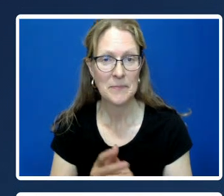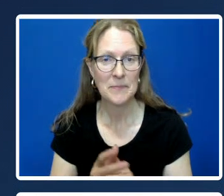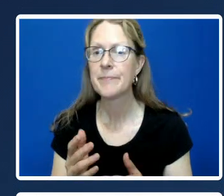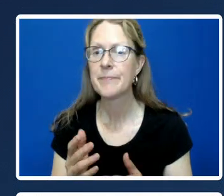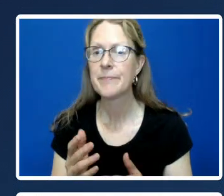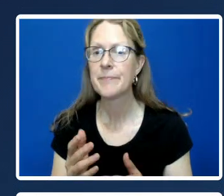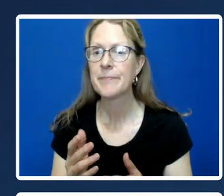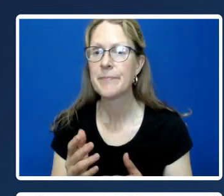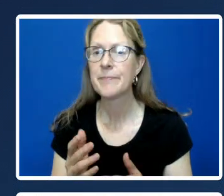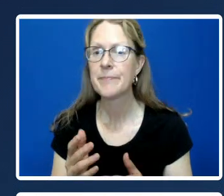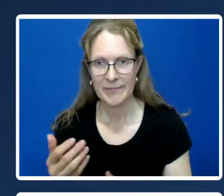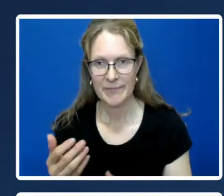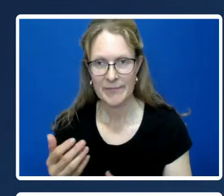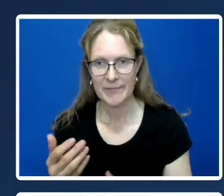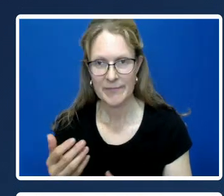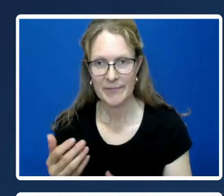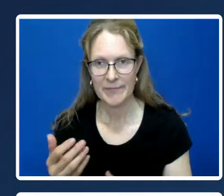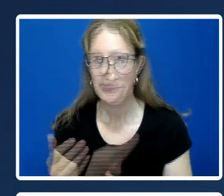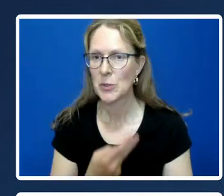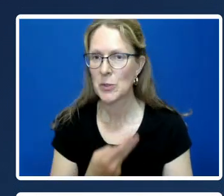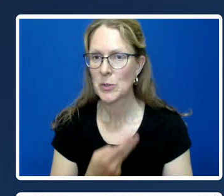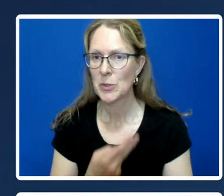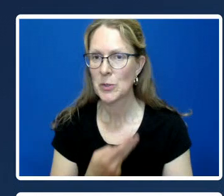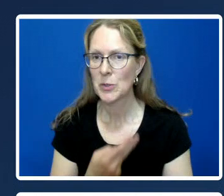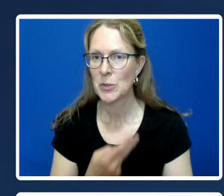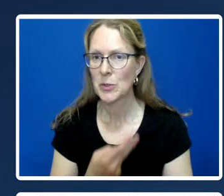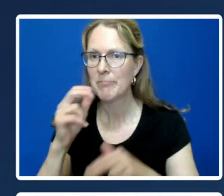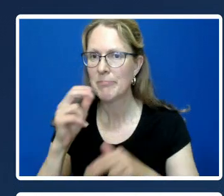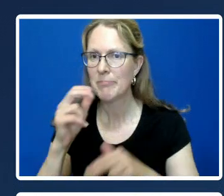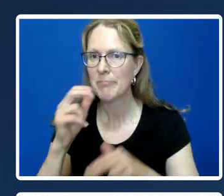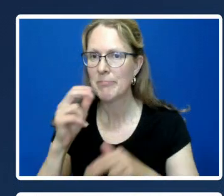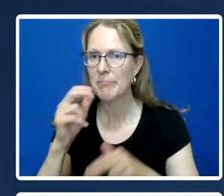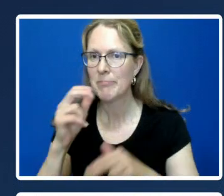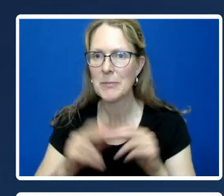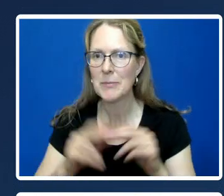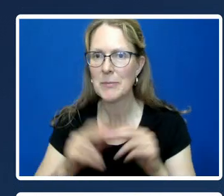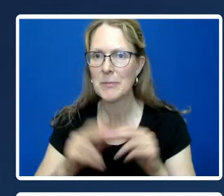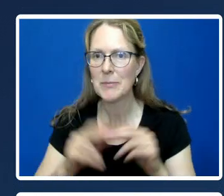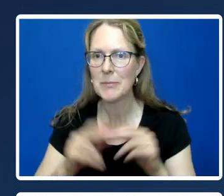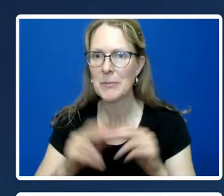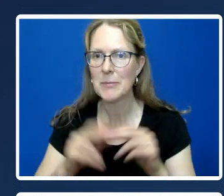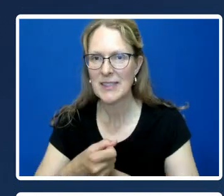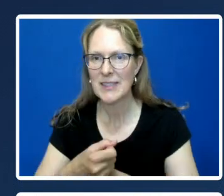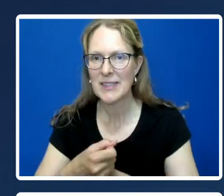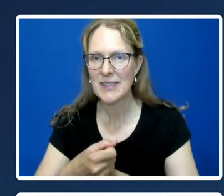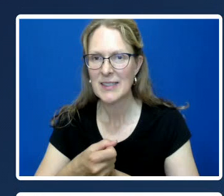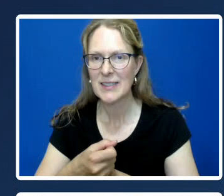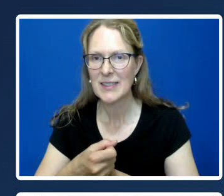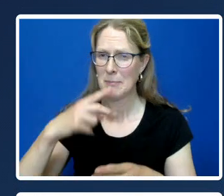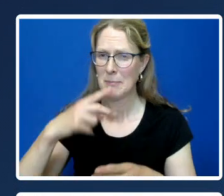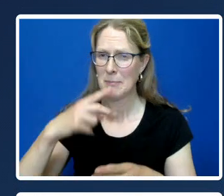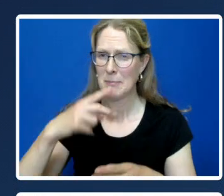think I failed to mention our program for the Youth Stamp Collective was weekly. So, the students did end up coming to me 18 times. So, that was -- it was quite